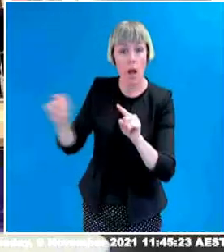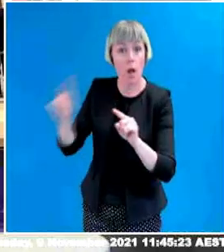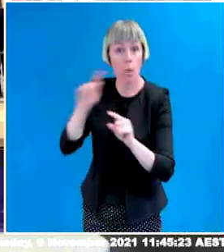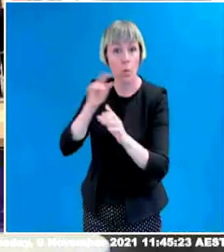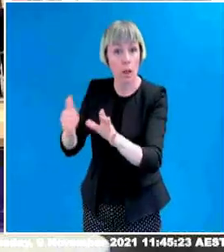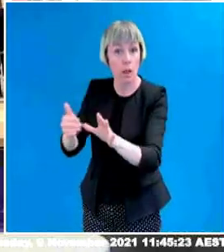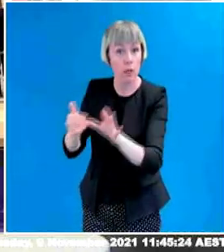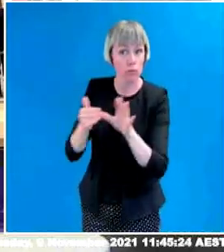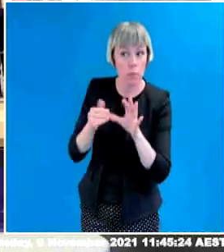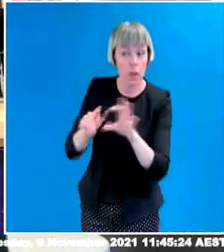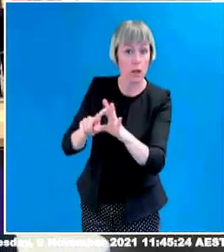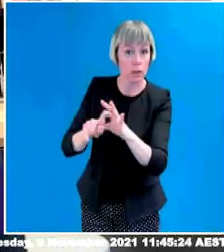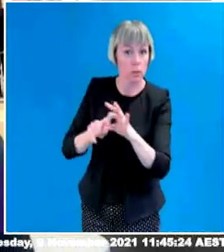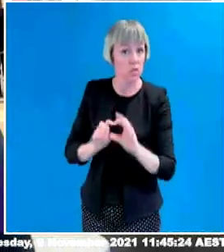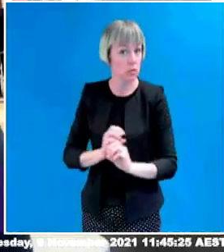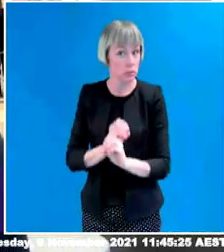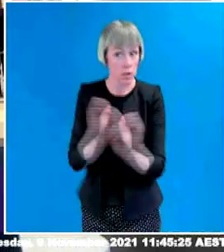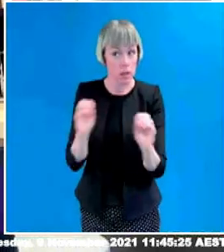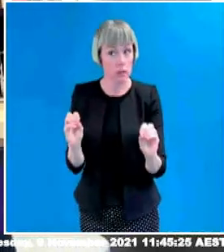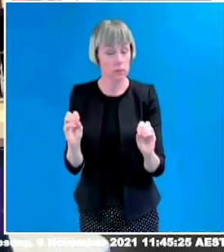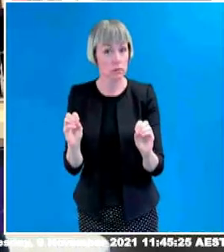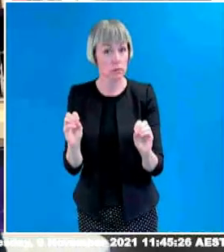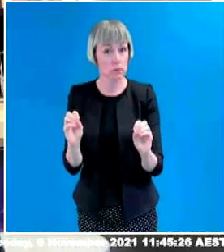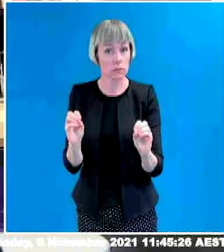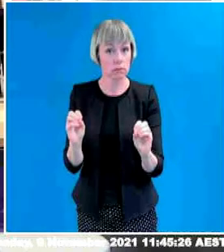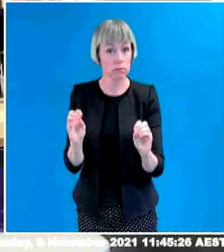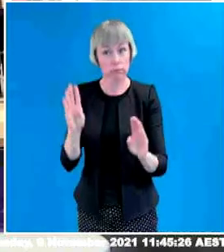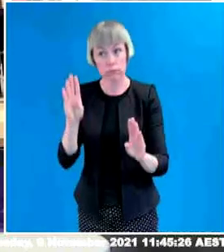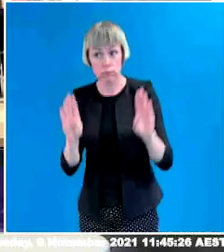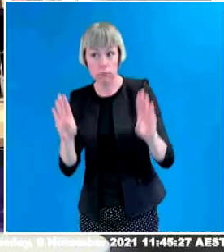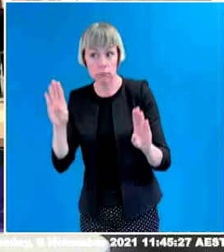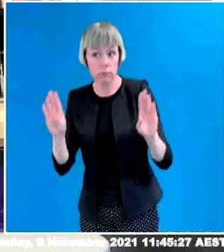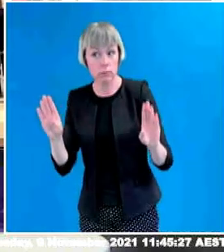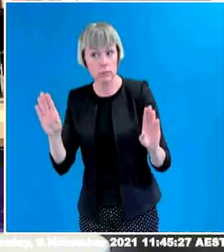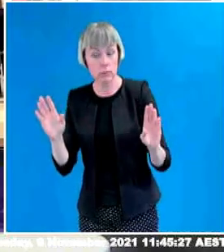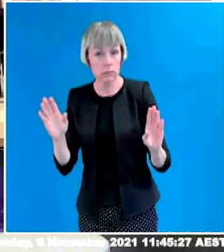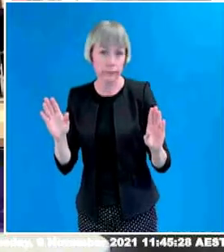questions they wish to ask, unless somebody leaps up.